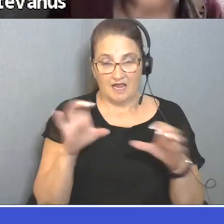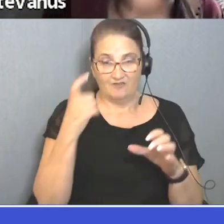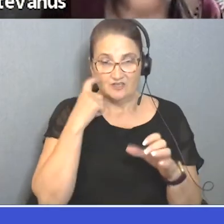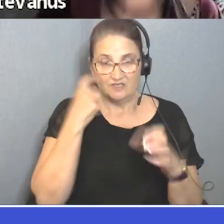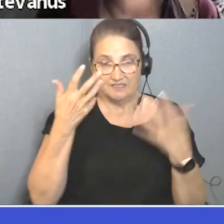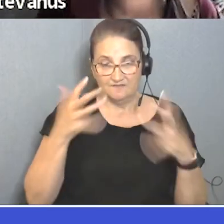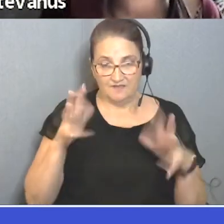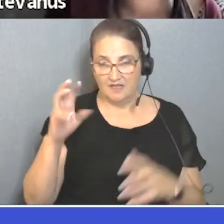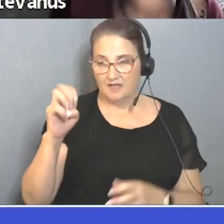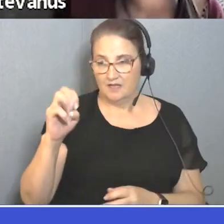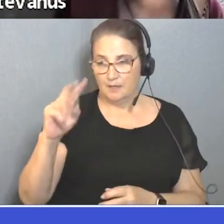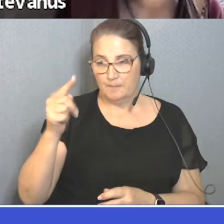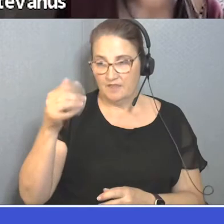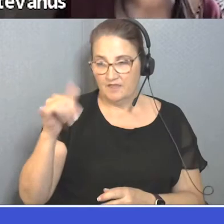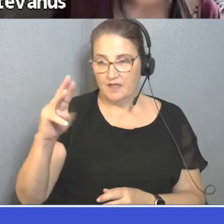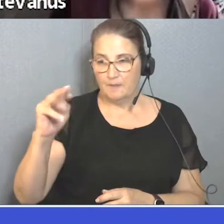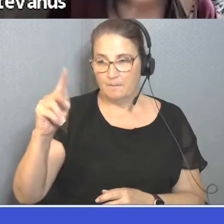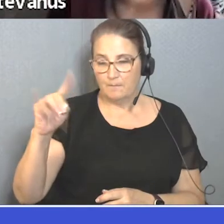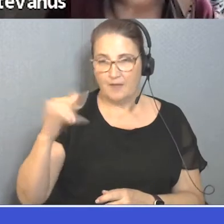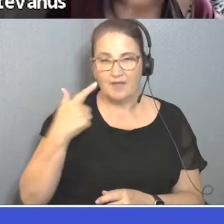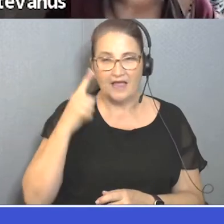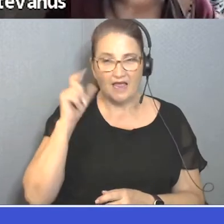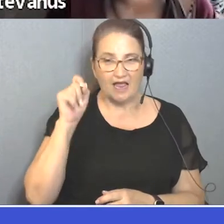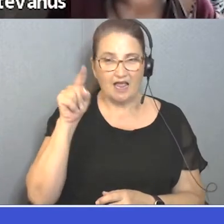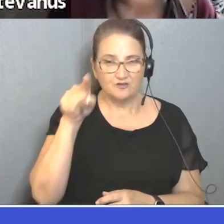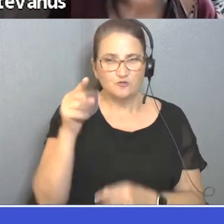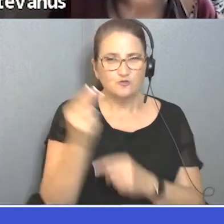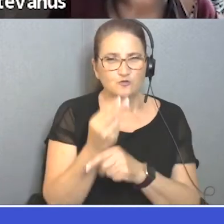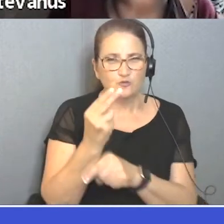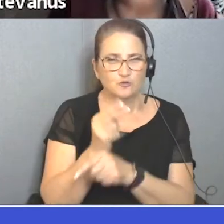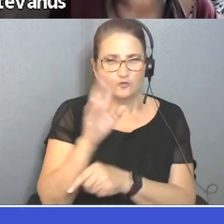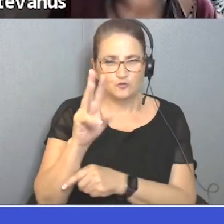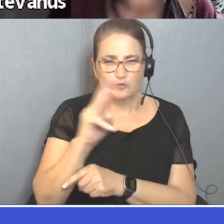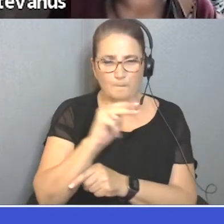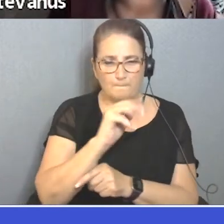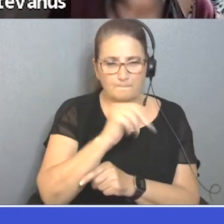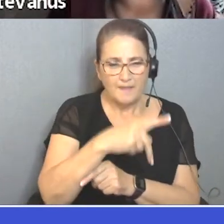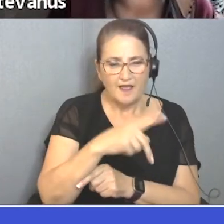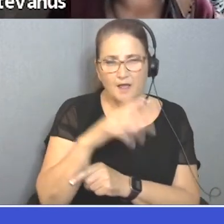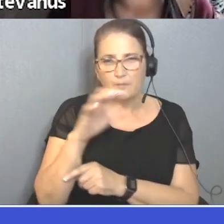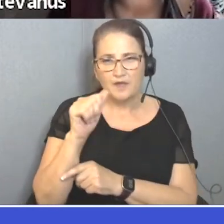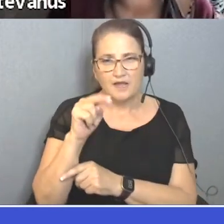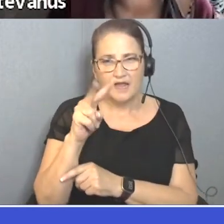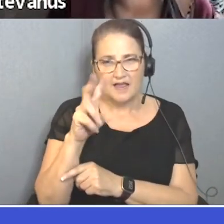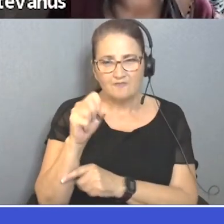The activity we just did was empathy mapping. I did ask for you to use your maps and